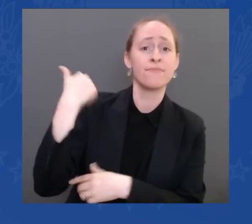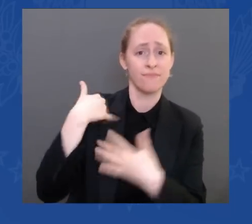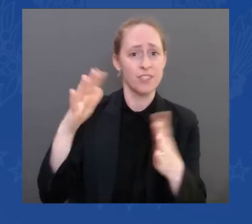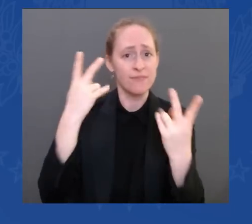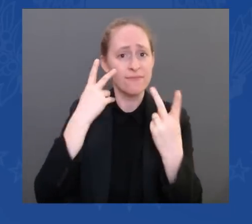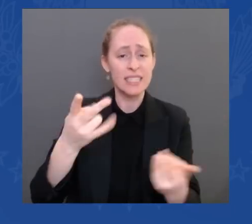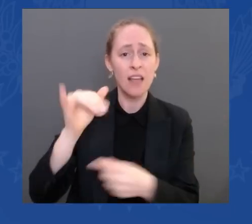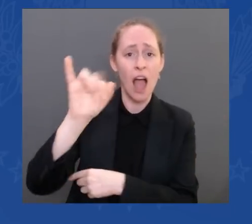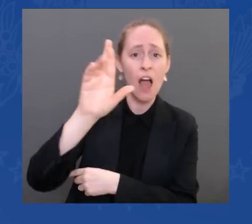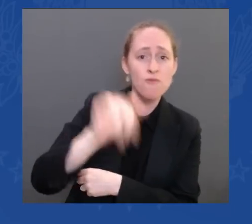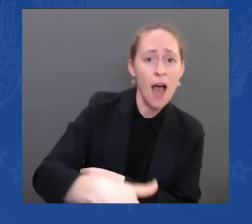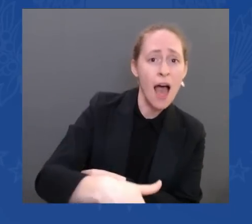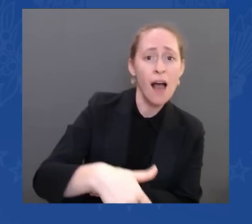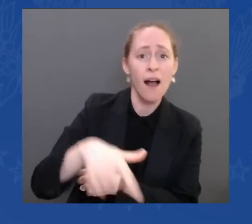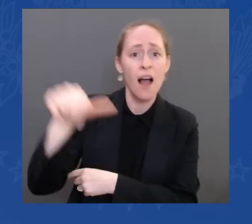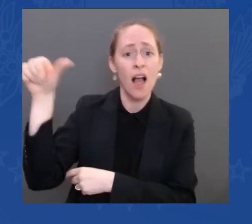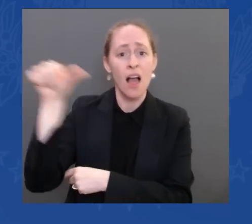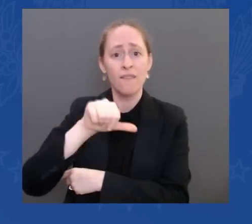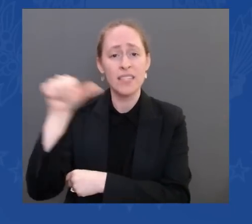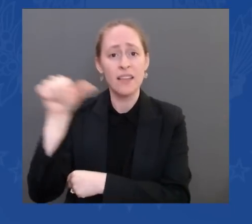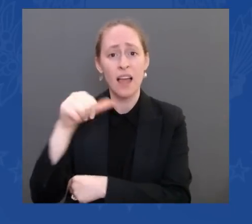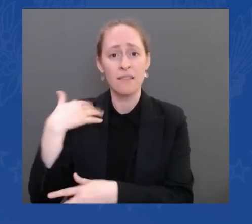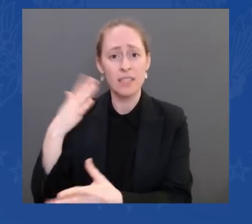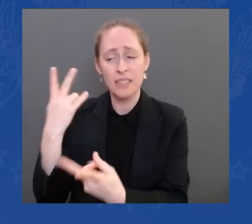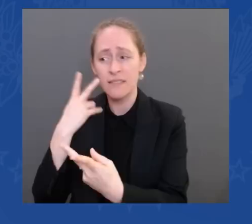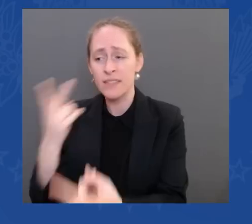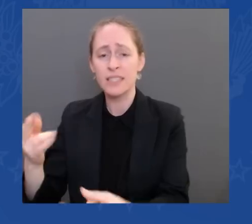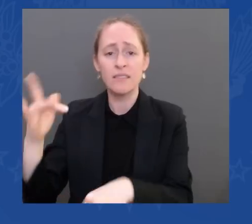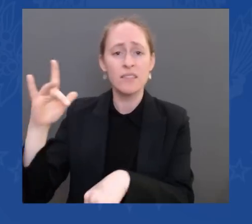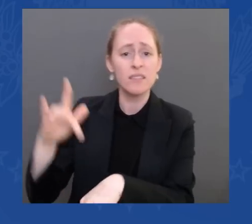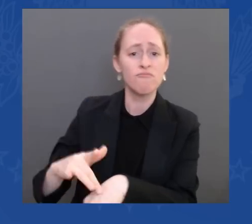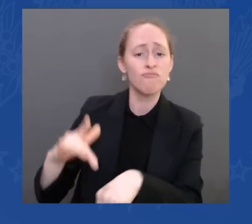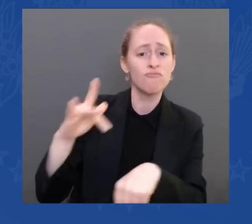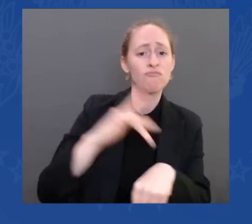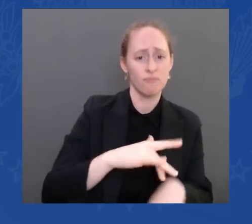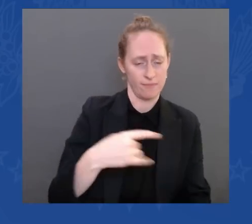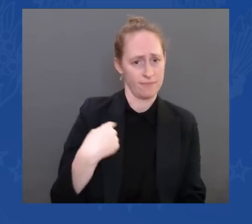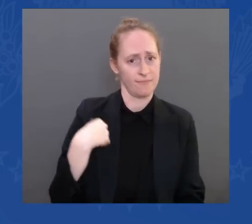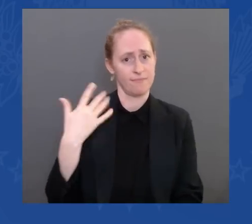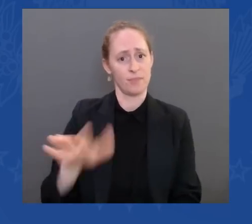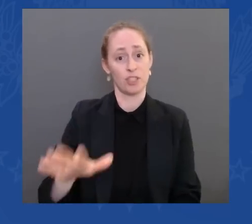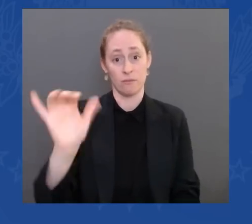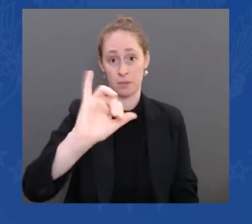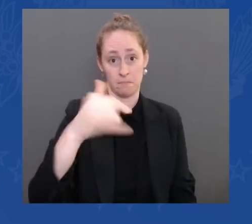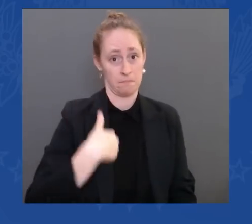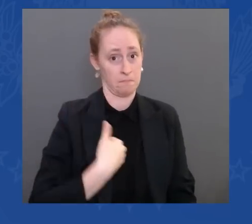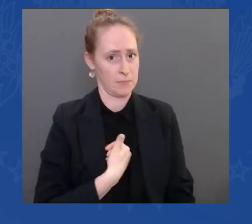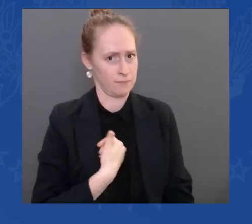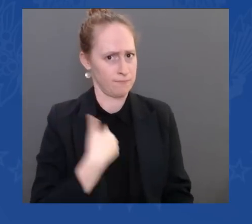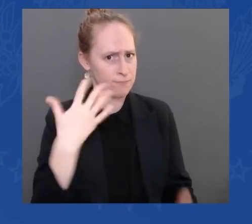a lot prior to the war and on the border since the war. And it's -- it's amazing what you've done.